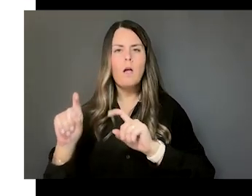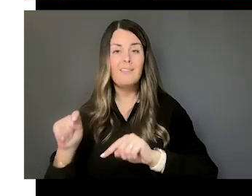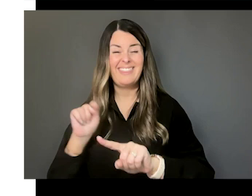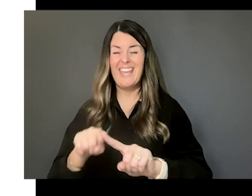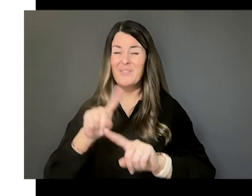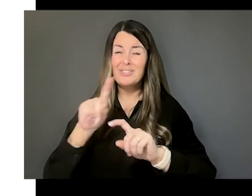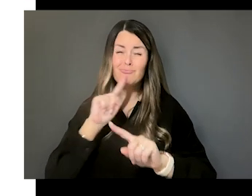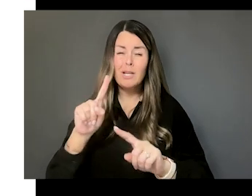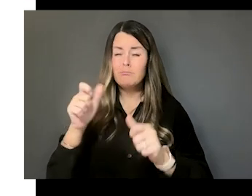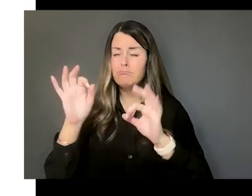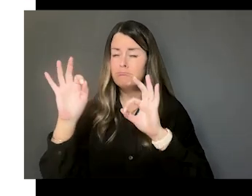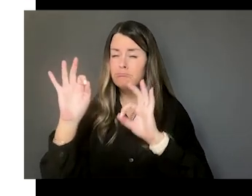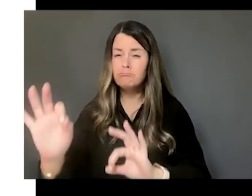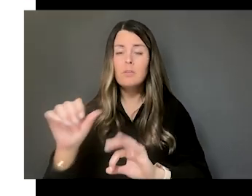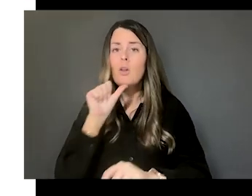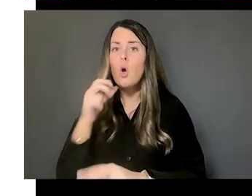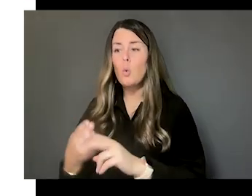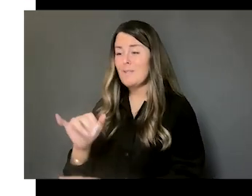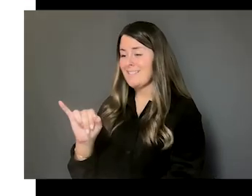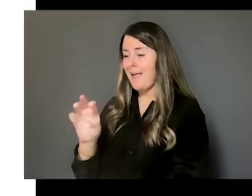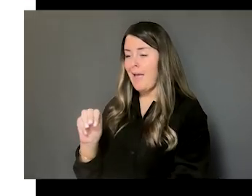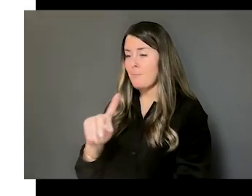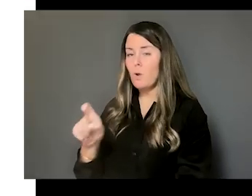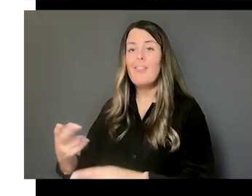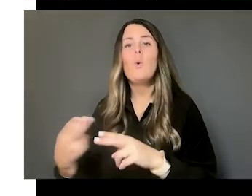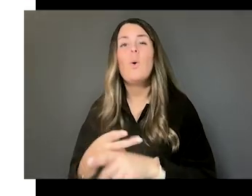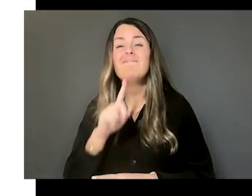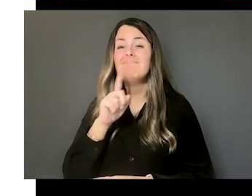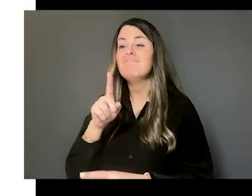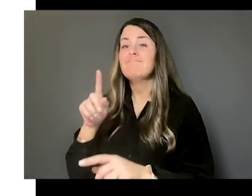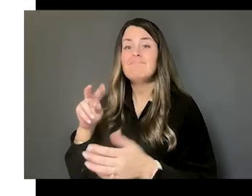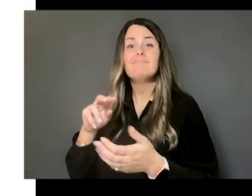They didn't use IM's questions. They used the students’ questions to debrief the lesson.